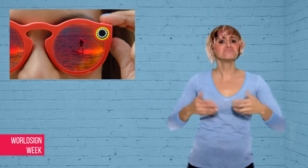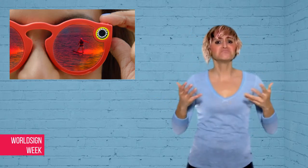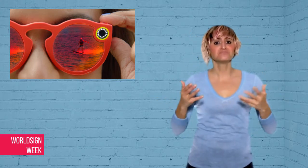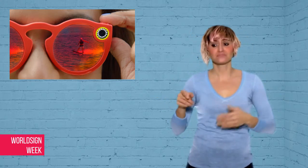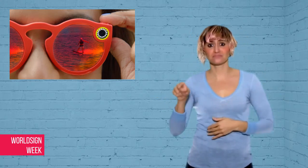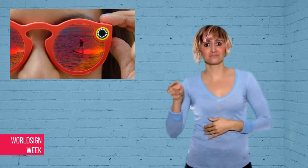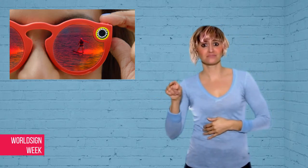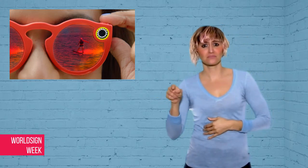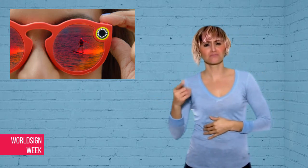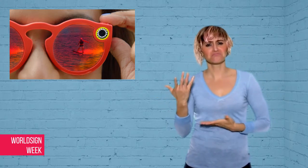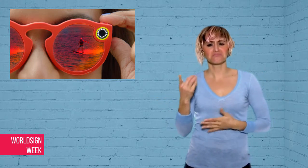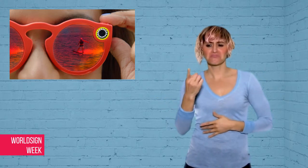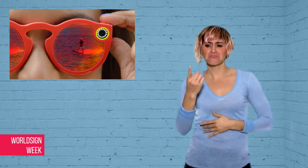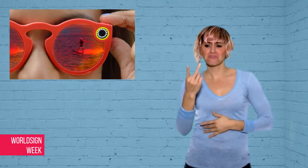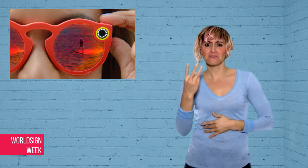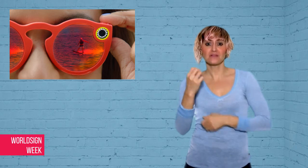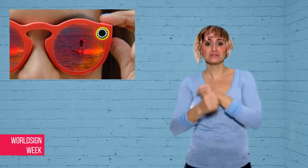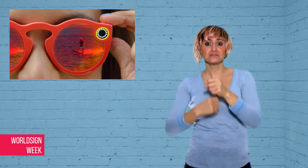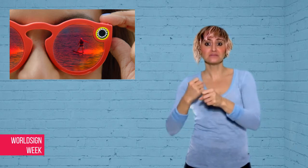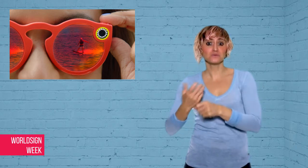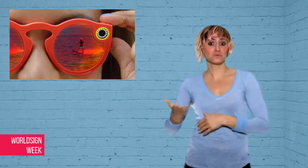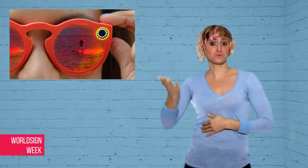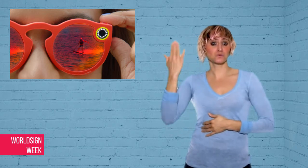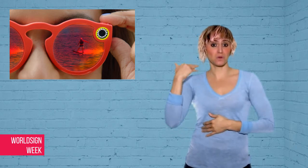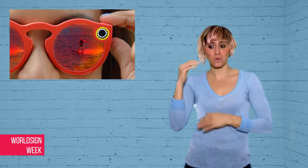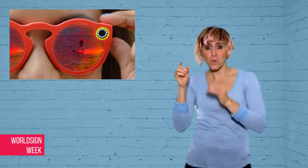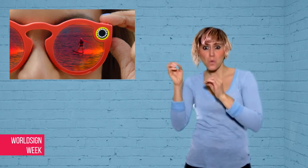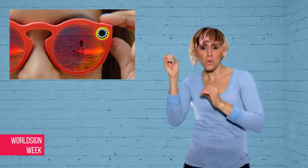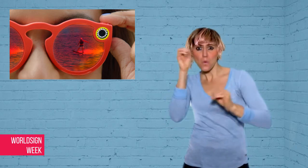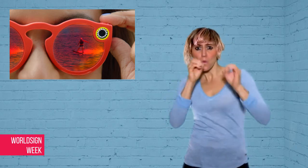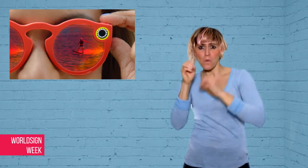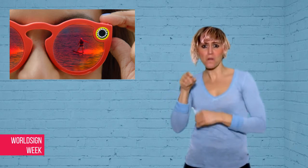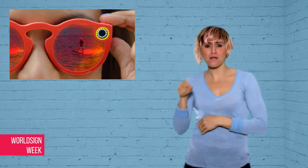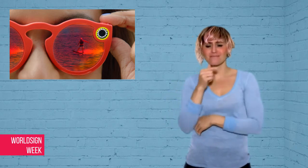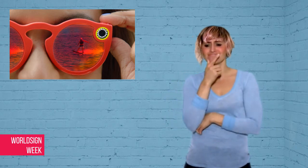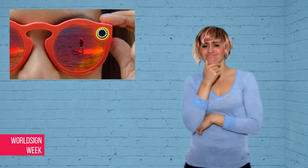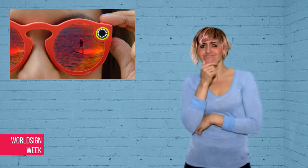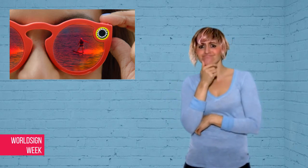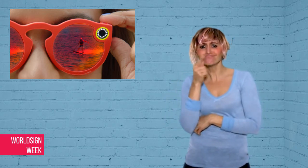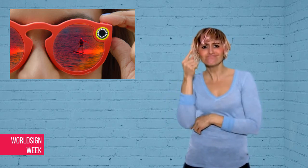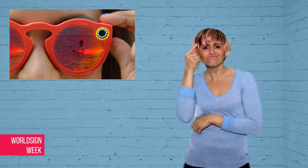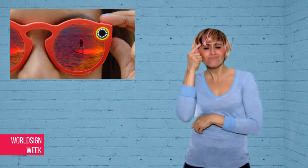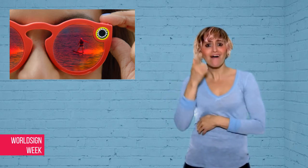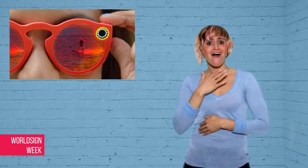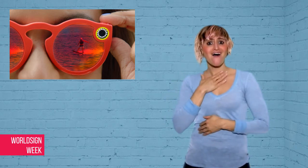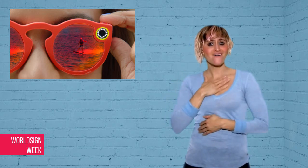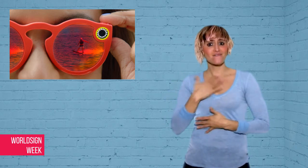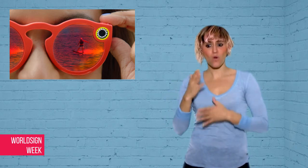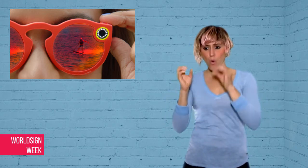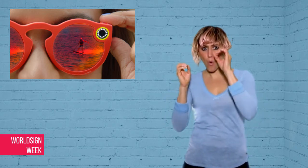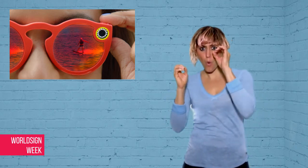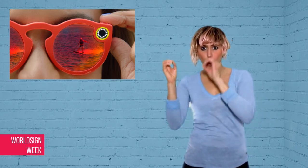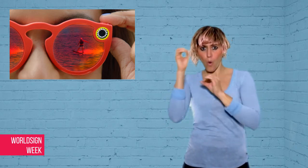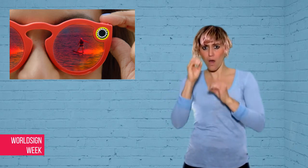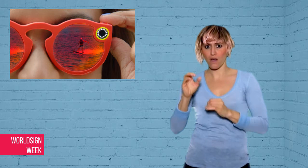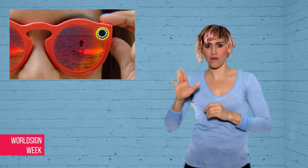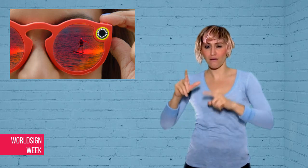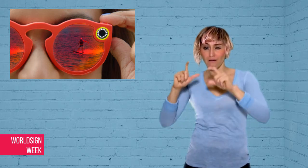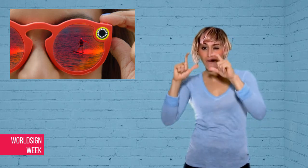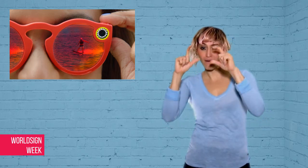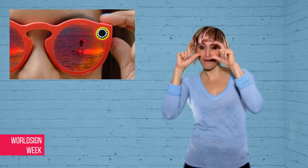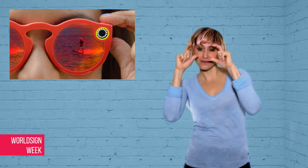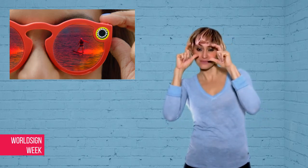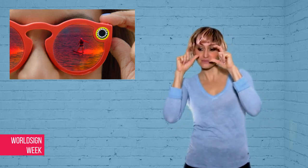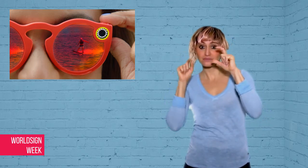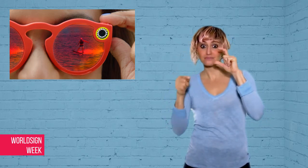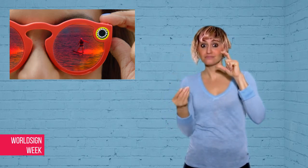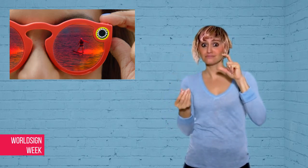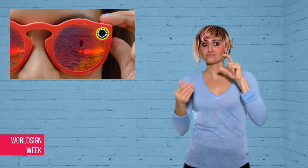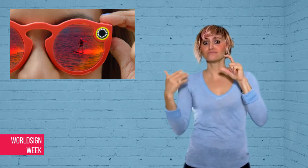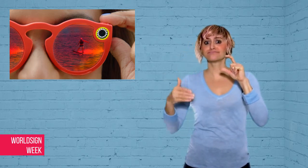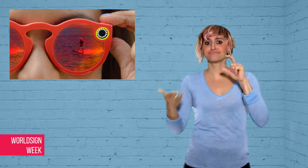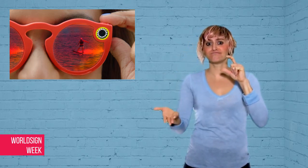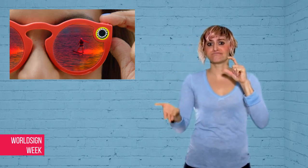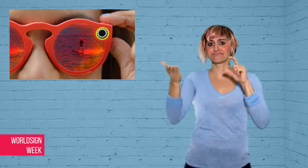A few years ago, Google considered selling Google